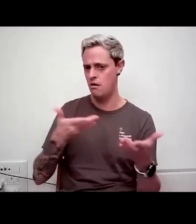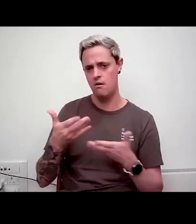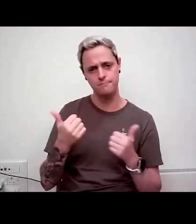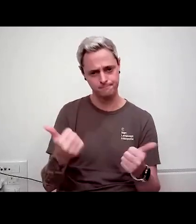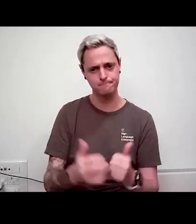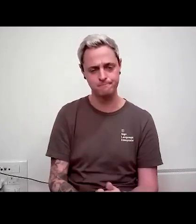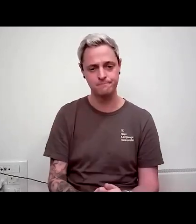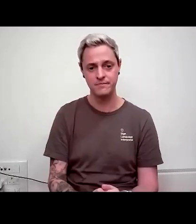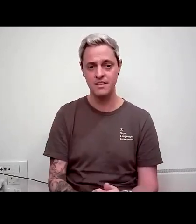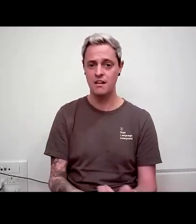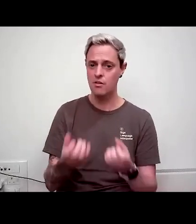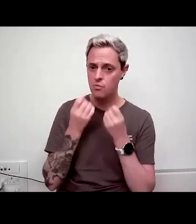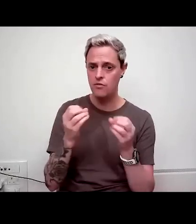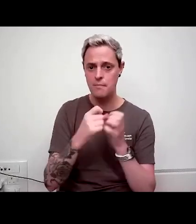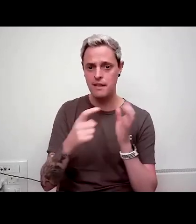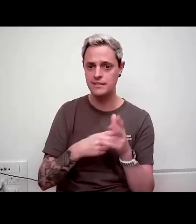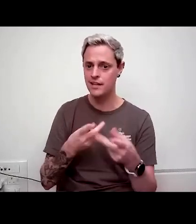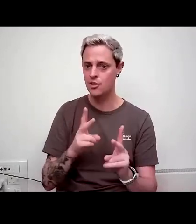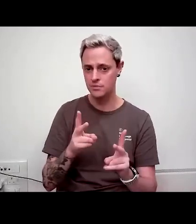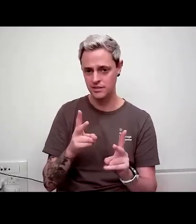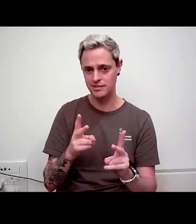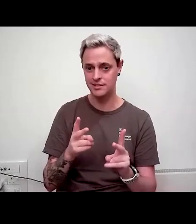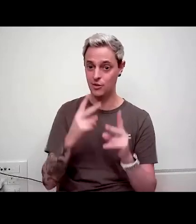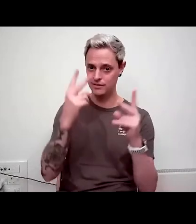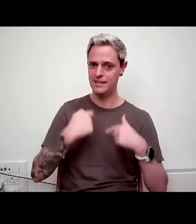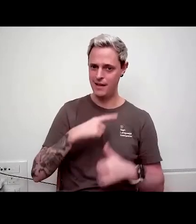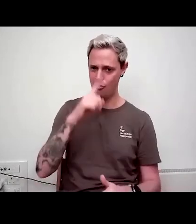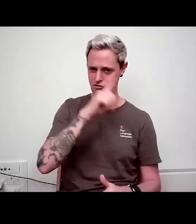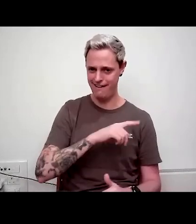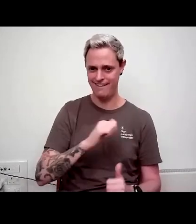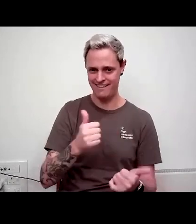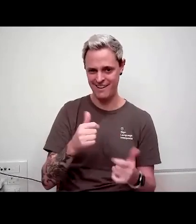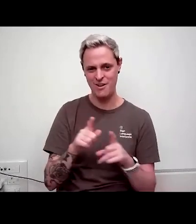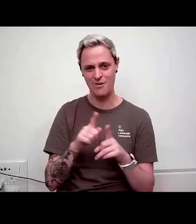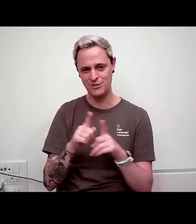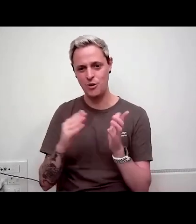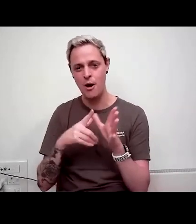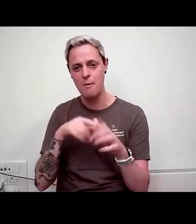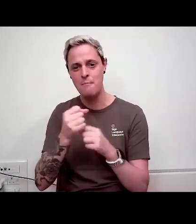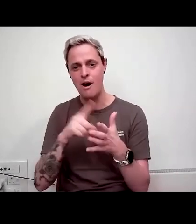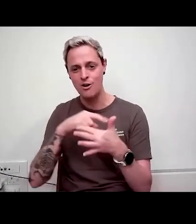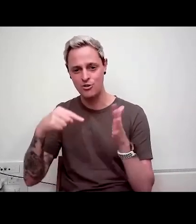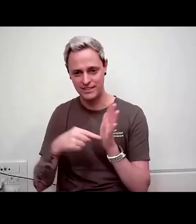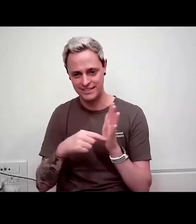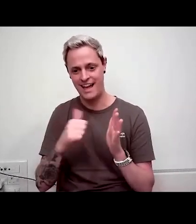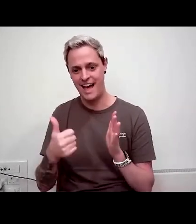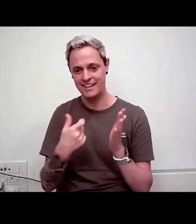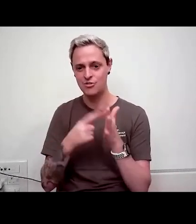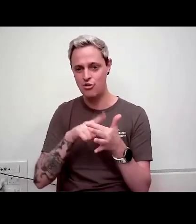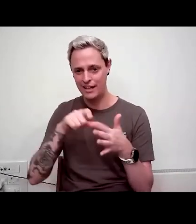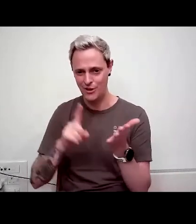Thanks to our wonderful BSL interpreters. I see Craig on screen, and there was Margaret and Rachel and Alice behind the scenes.